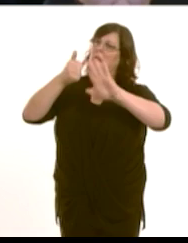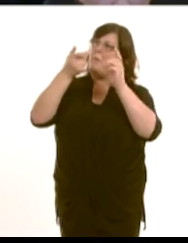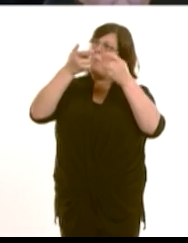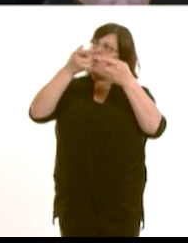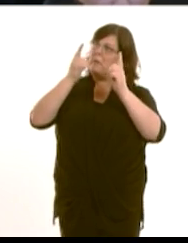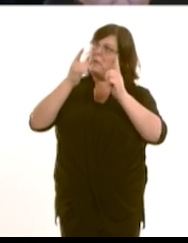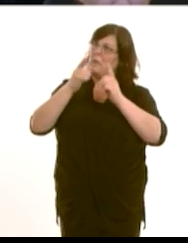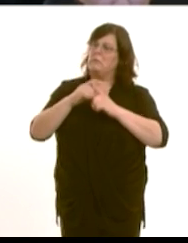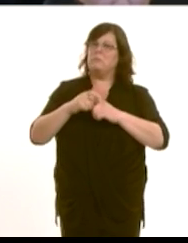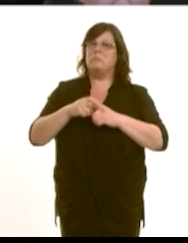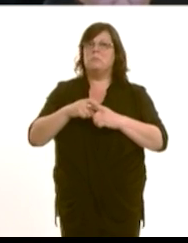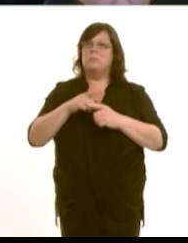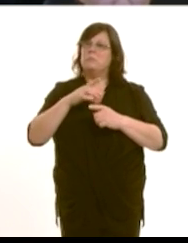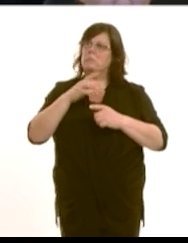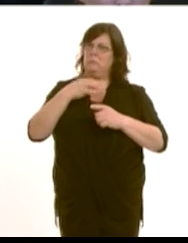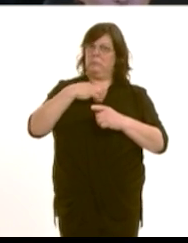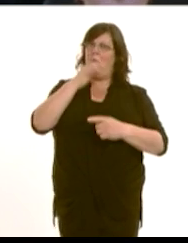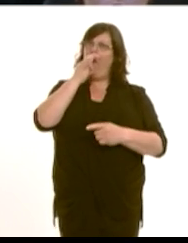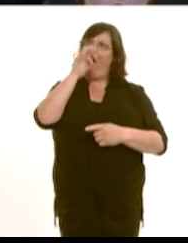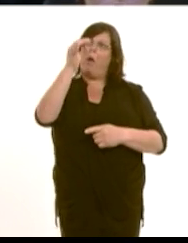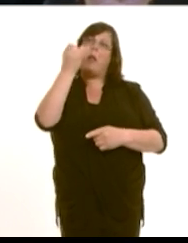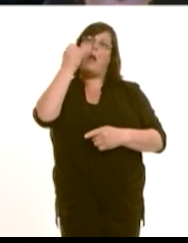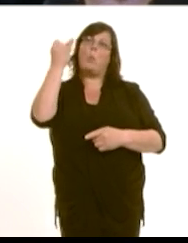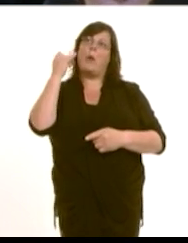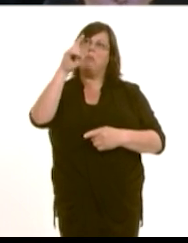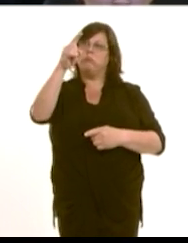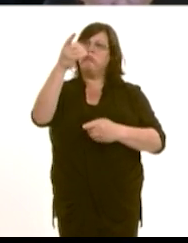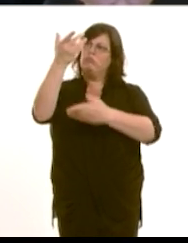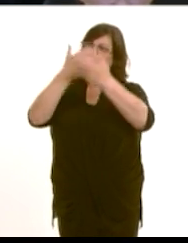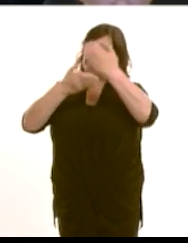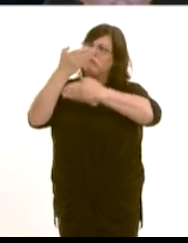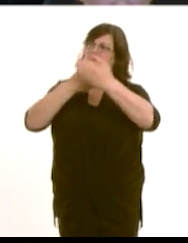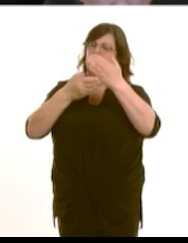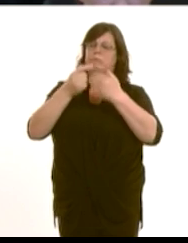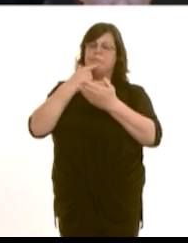to a question from me following a statement last week, made it clear that she is continuing